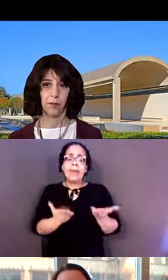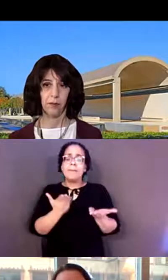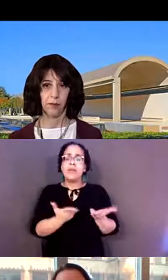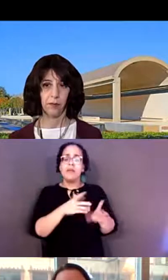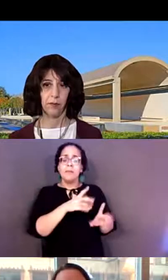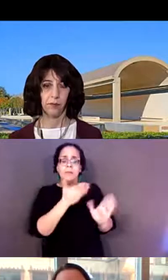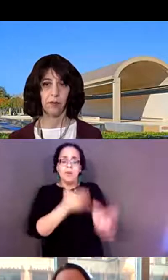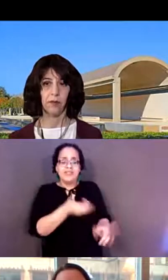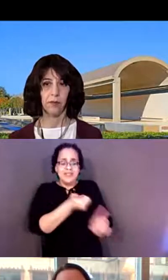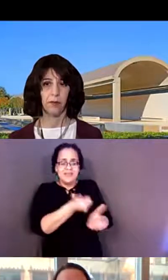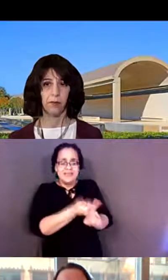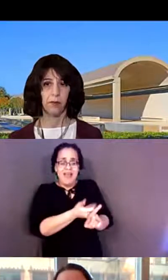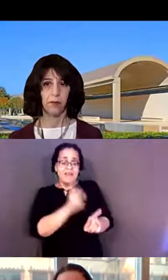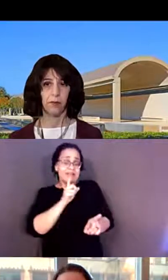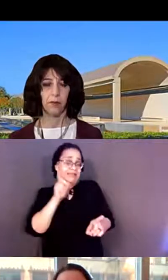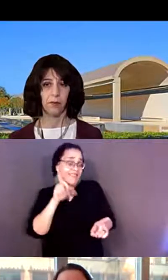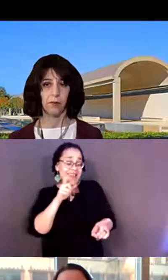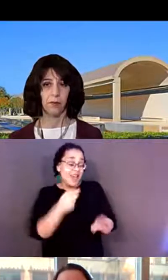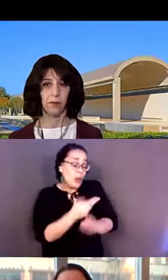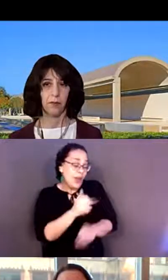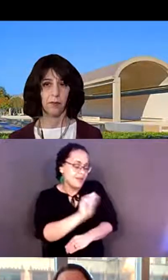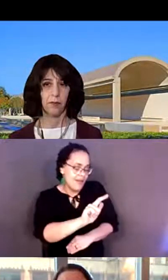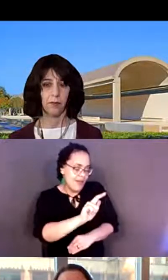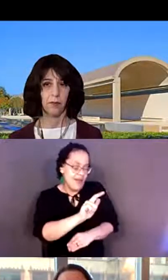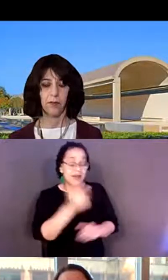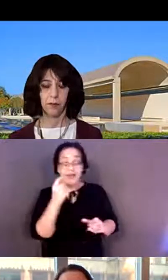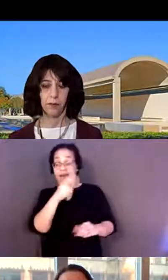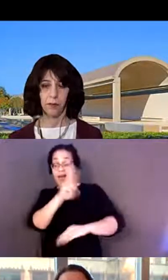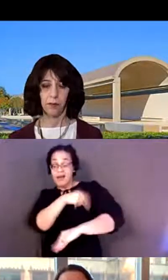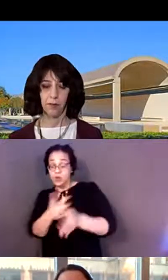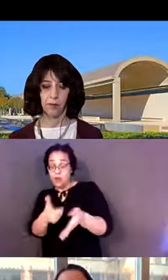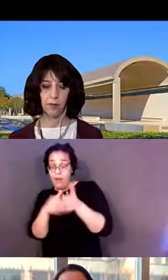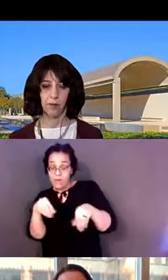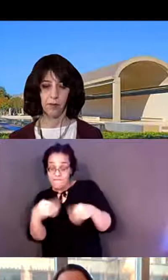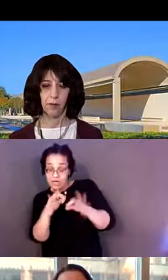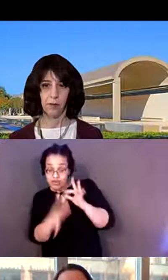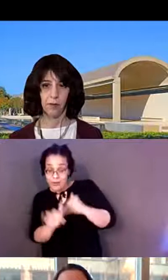Even if the hospital was required to provide an ASL interpreter, someone who